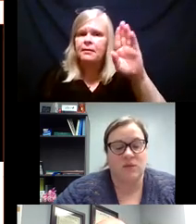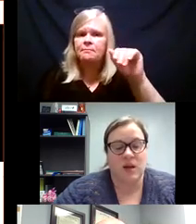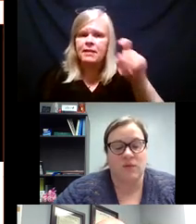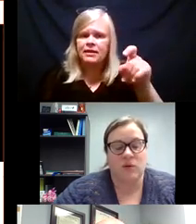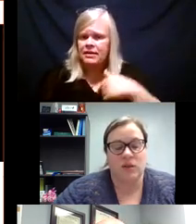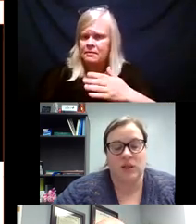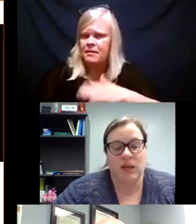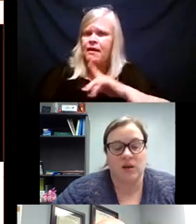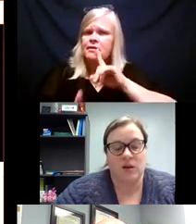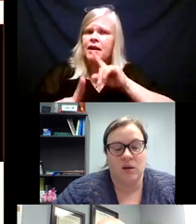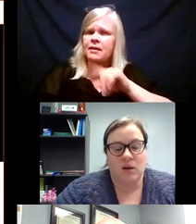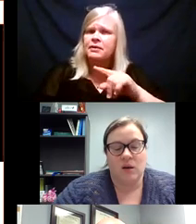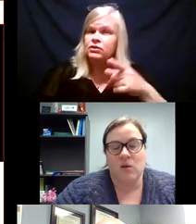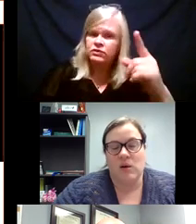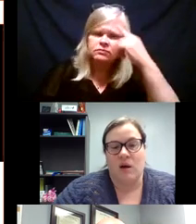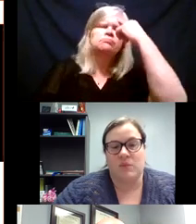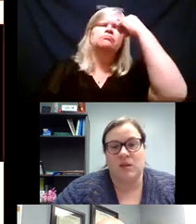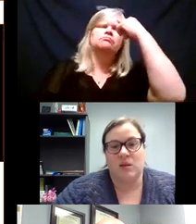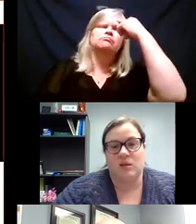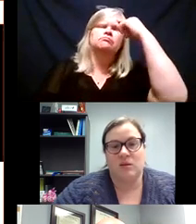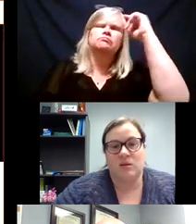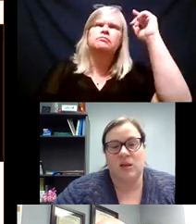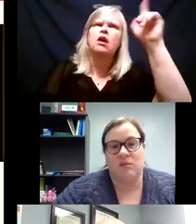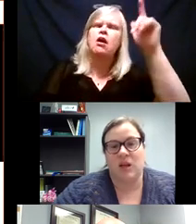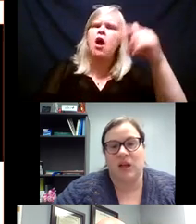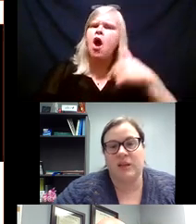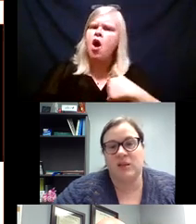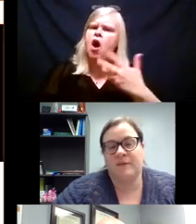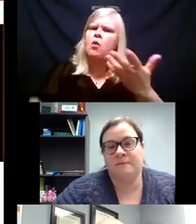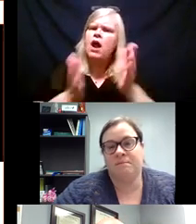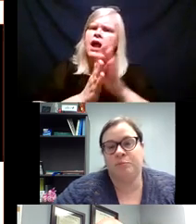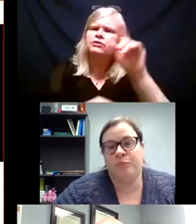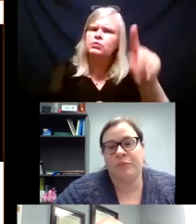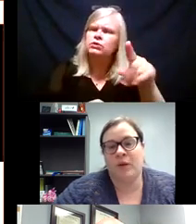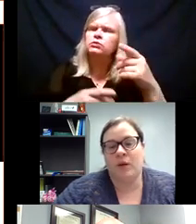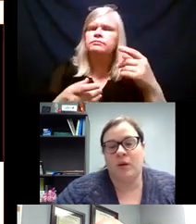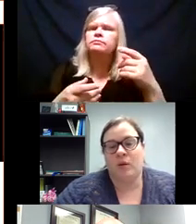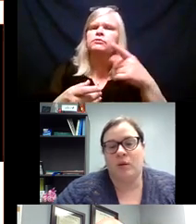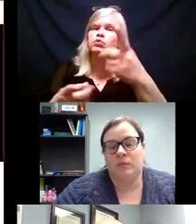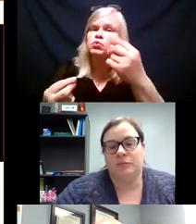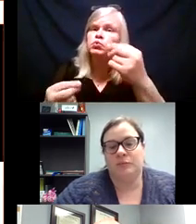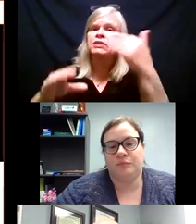IF YOU THINK OF A QUESTION LATER, YOU ARE WELCOME TO EMAIL US. >> Josh: AGAIN, OUR EMAILS ARE